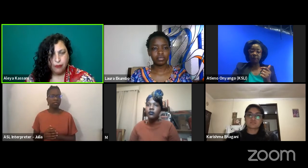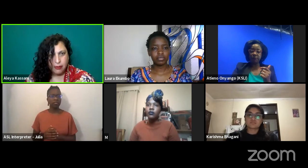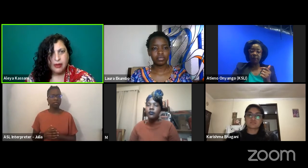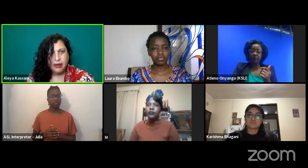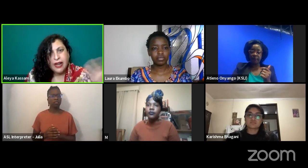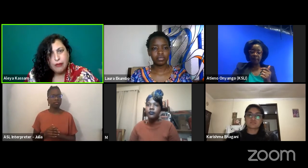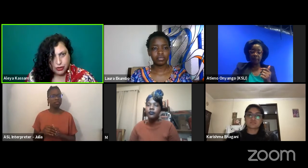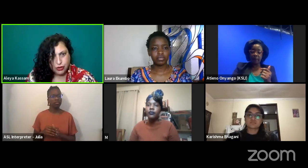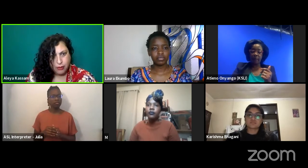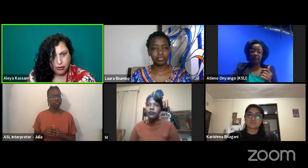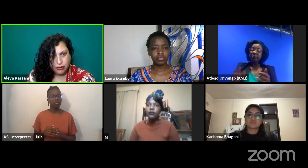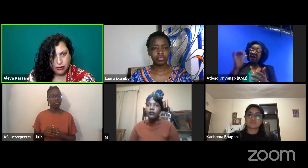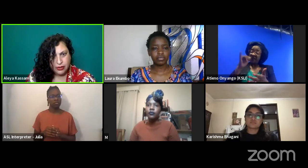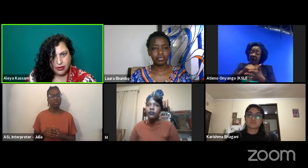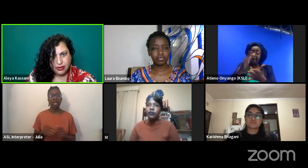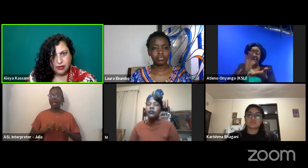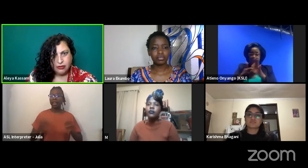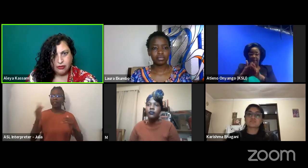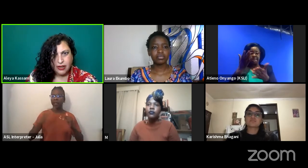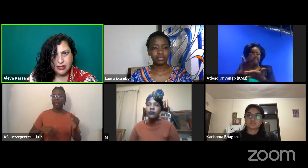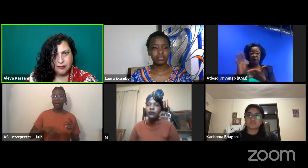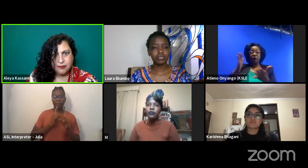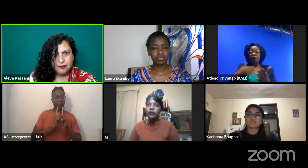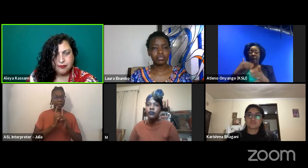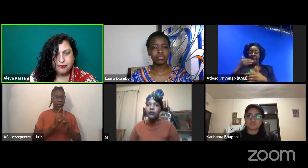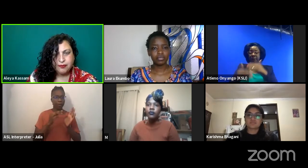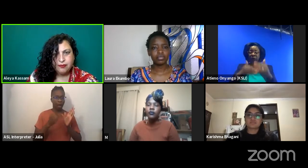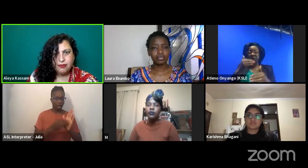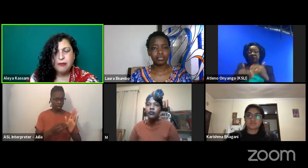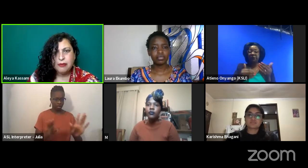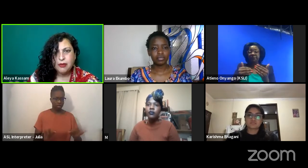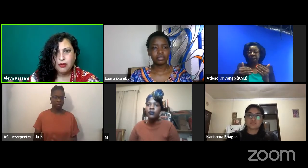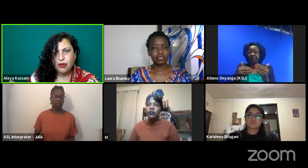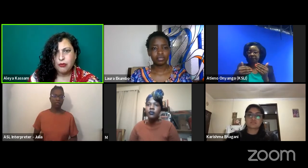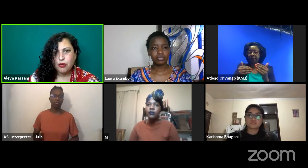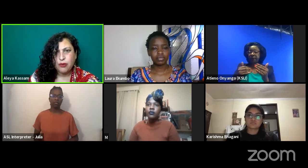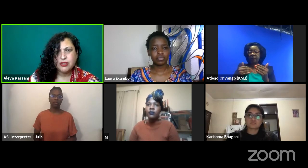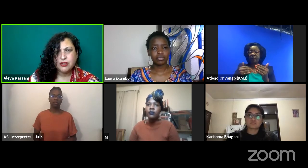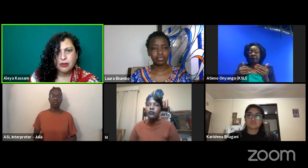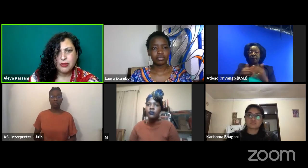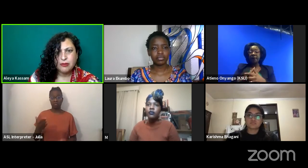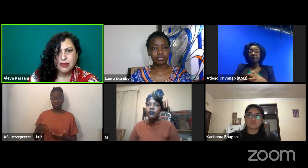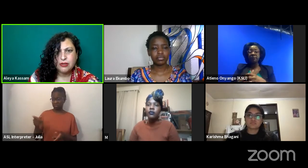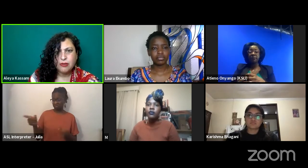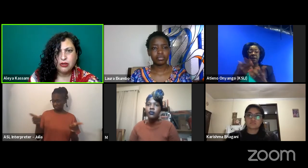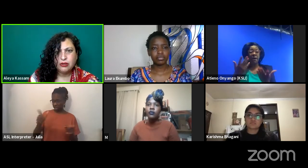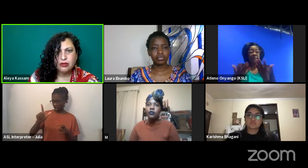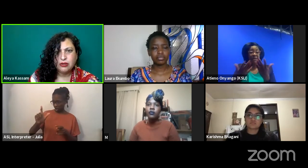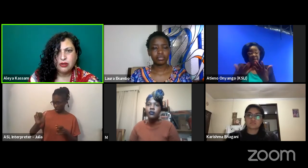from a kind of a mentor model, right? Maybe Laura, Moraa wants to talk about the mentor model,